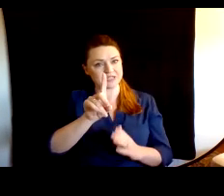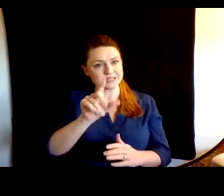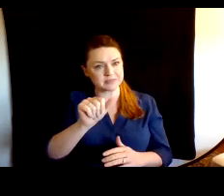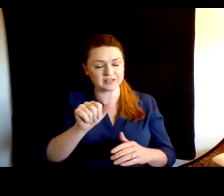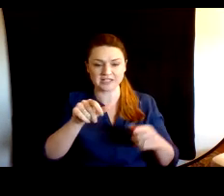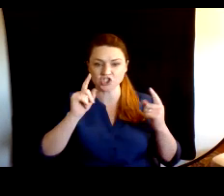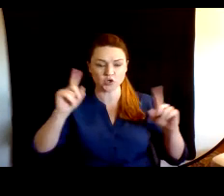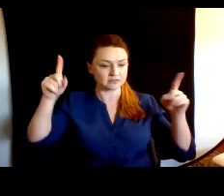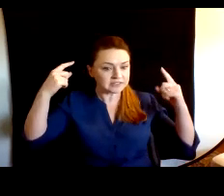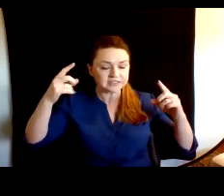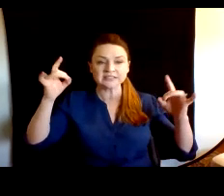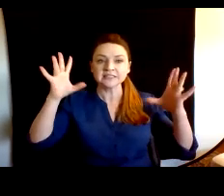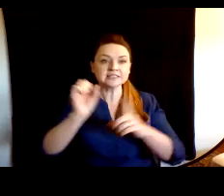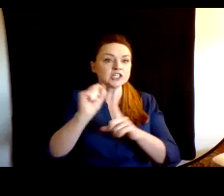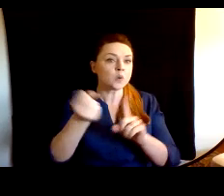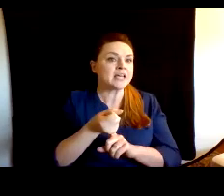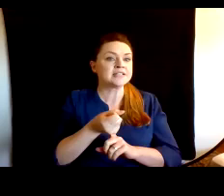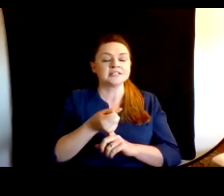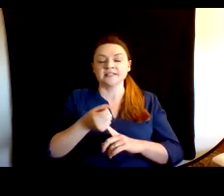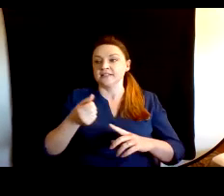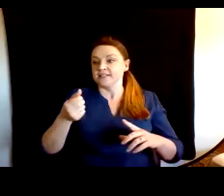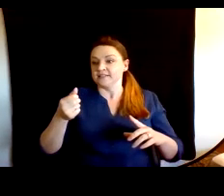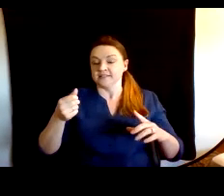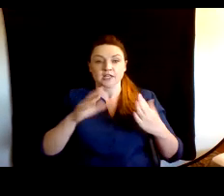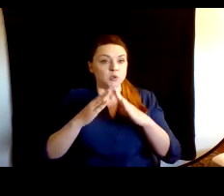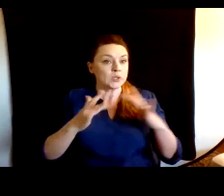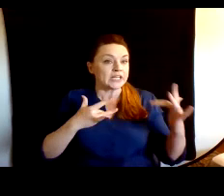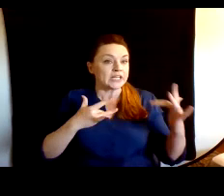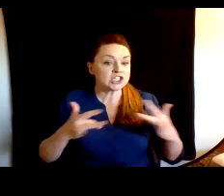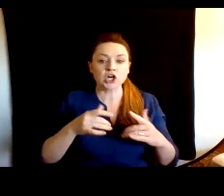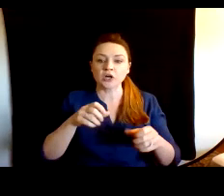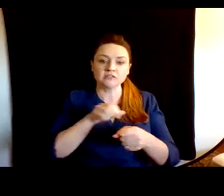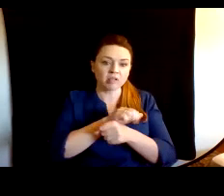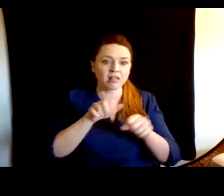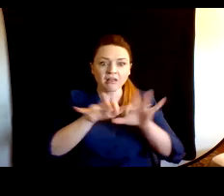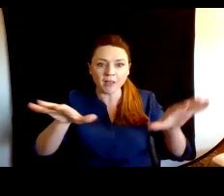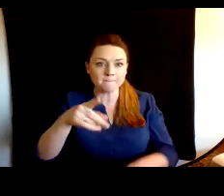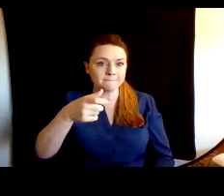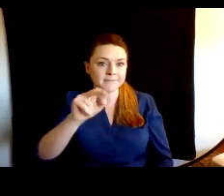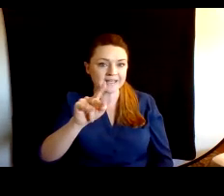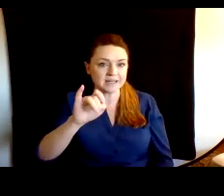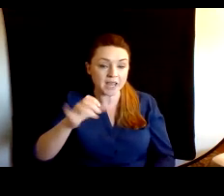humanitarian concerns, disasters, emergencies, pandemics. So I'm thrilled that all of you decided to show up